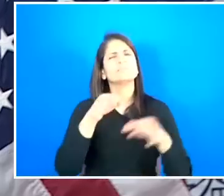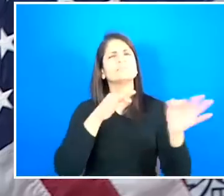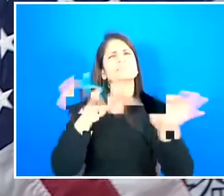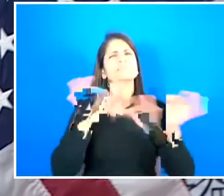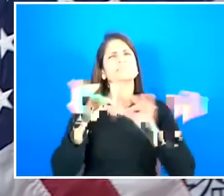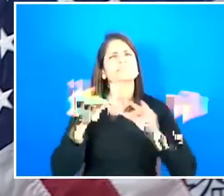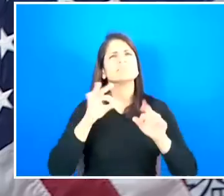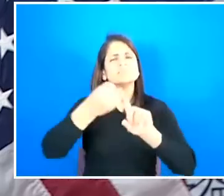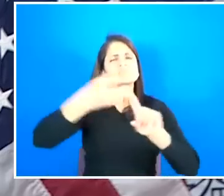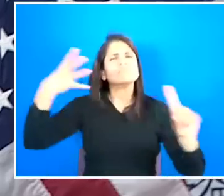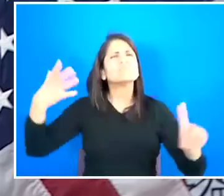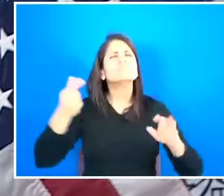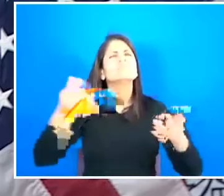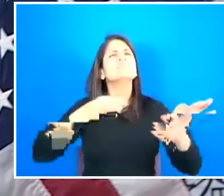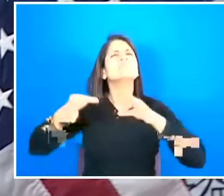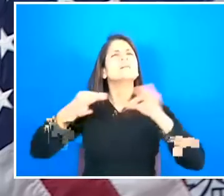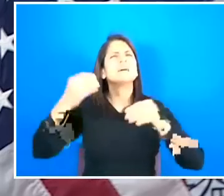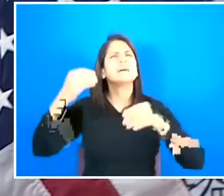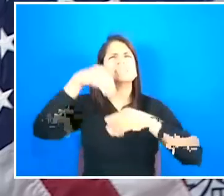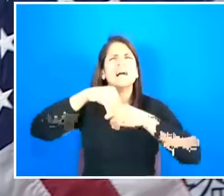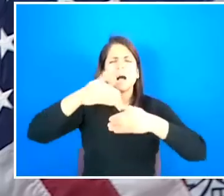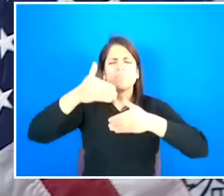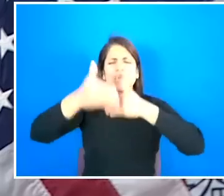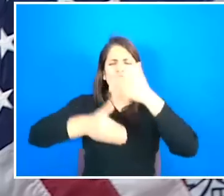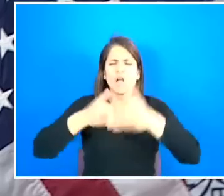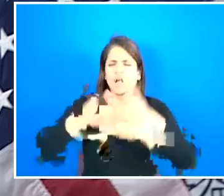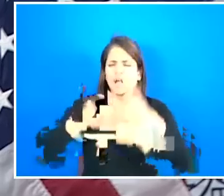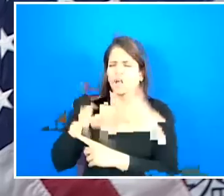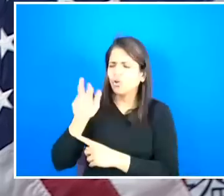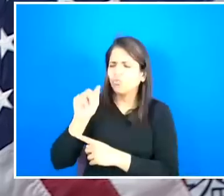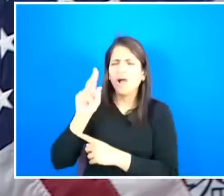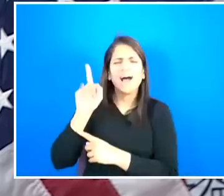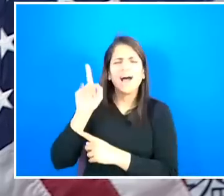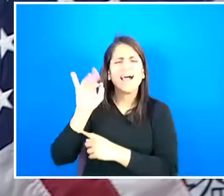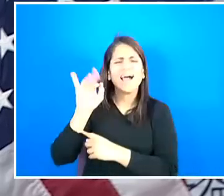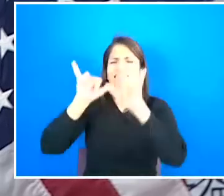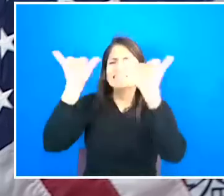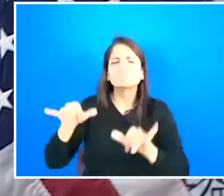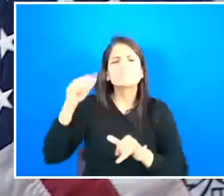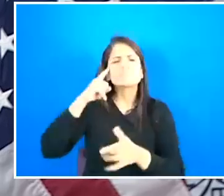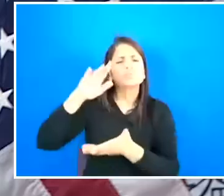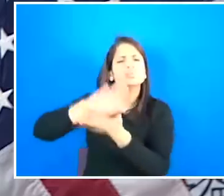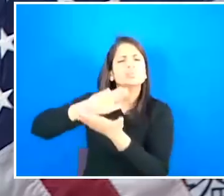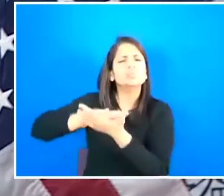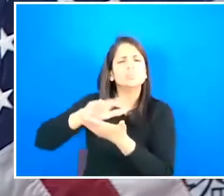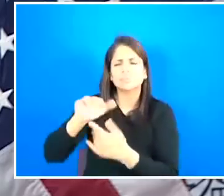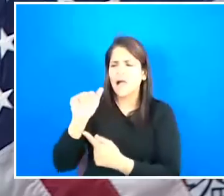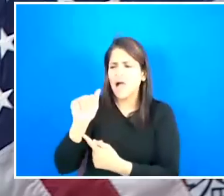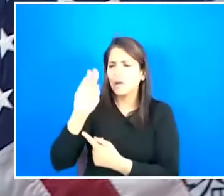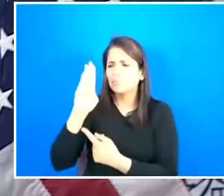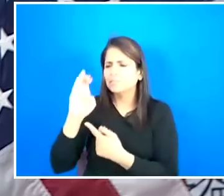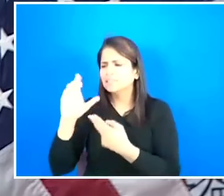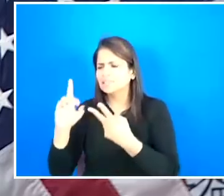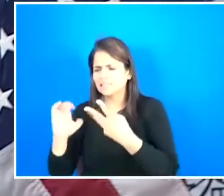GOOD. I HAVE TWO QUESTIONS. E T UPN WHAT YOU MEAN BY IN PROGRESS LIKE HOW THAT WILL BE DETERMINED A ND LIKE IF YOU'RE A